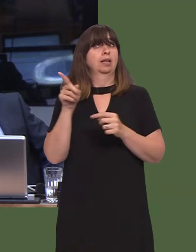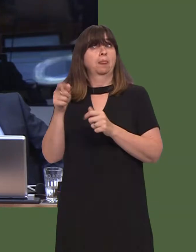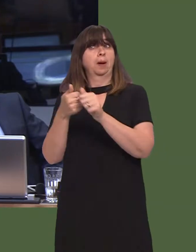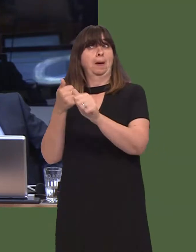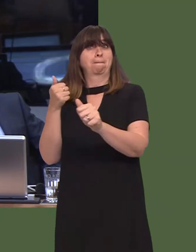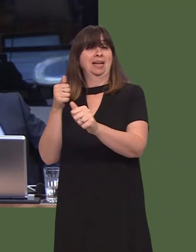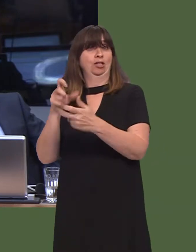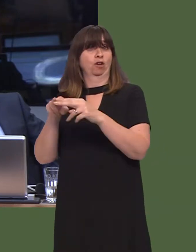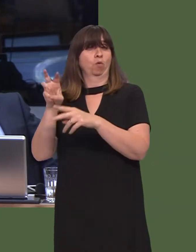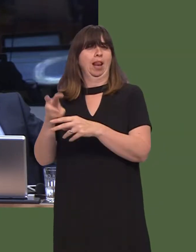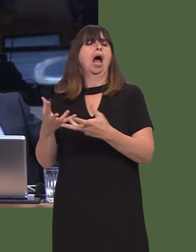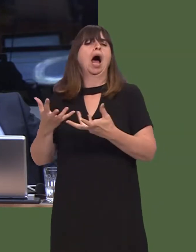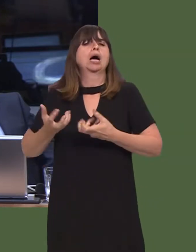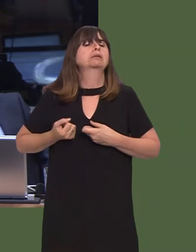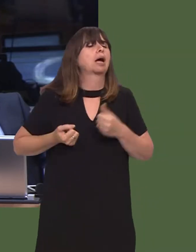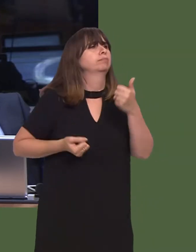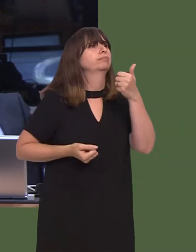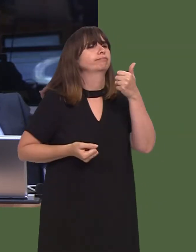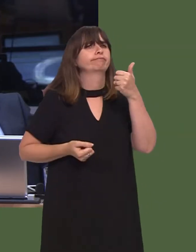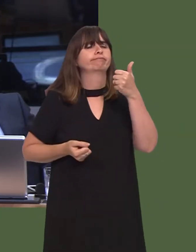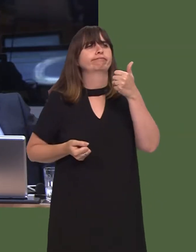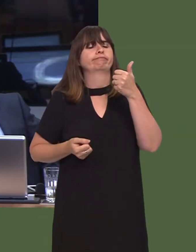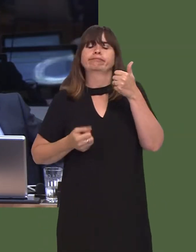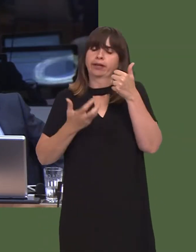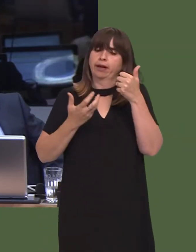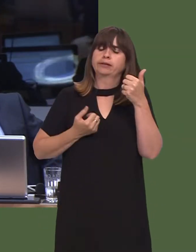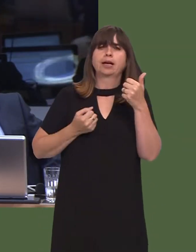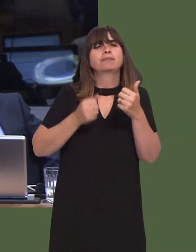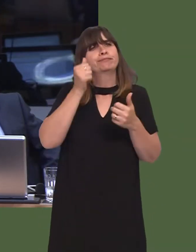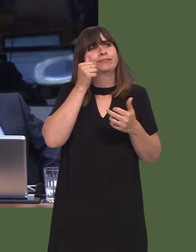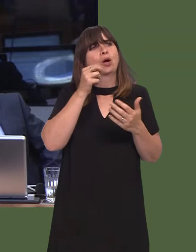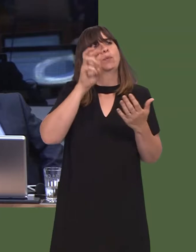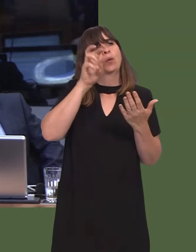Adam Price: ëthe company accepted the issue with regard to the issue of being on balance